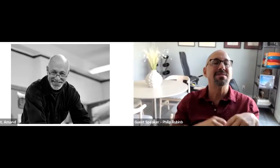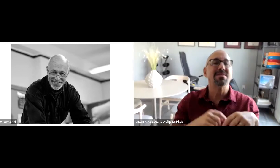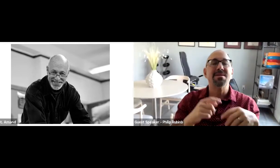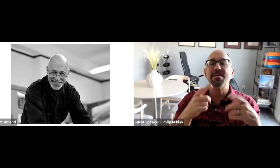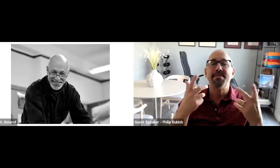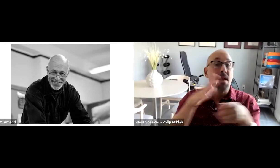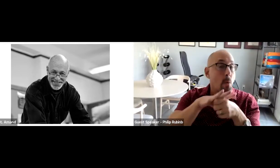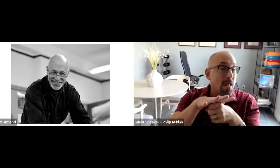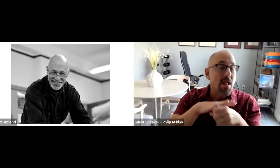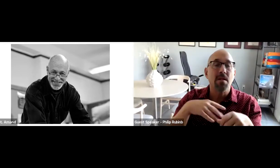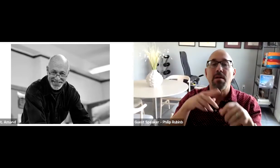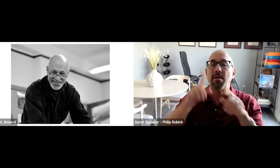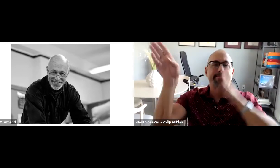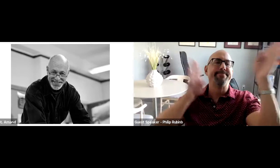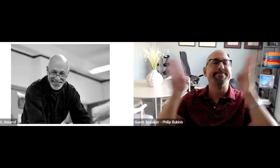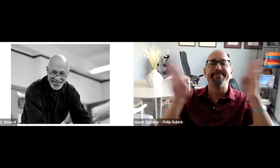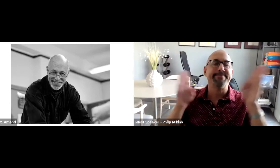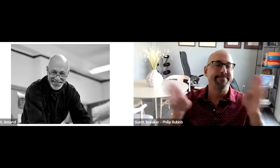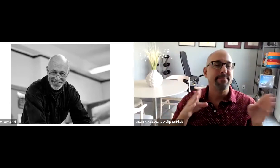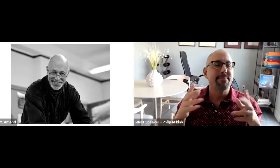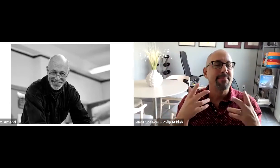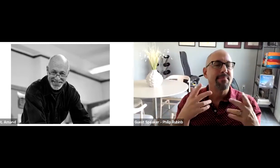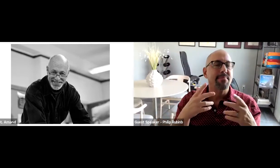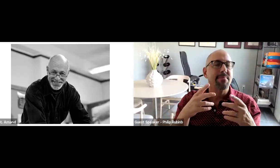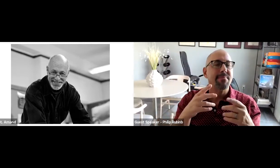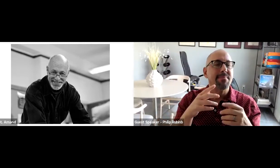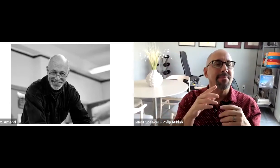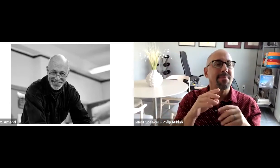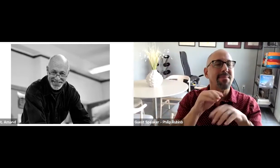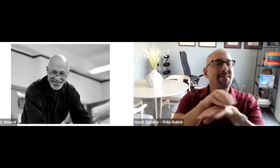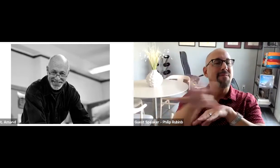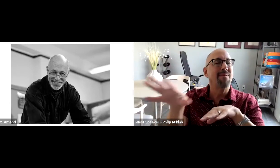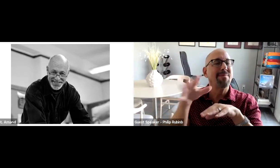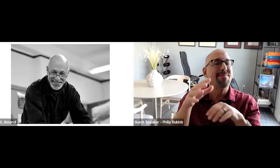at Washington School for the Deaf in Vancouver and locally. He was just invited to be